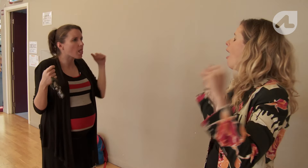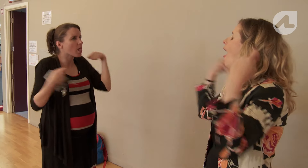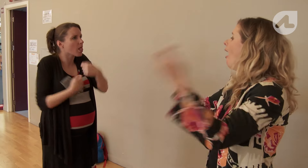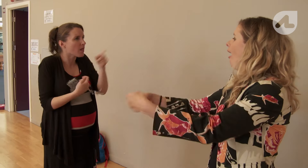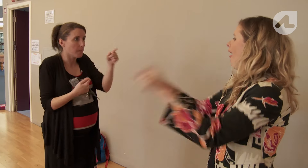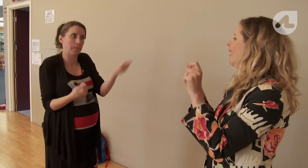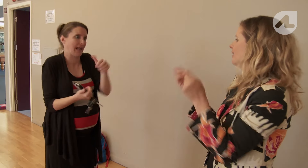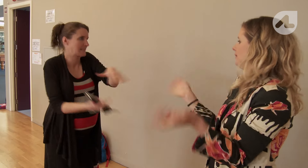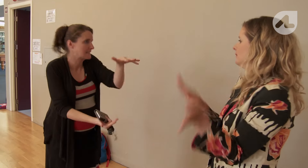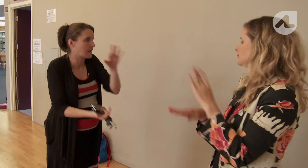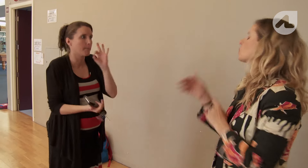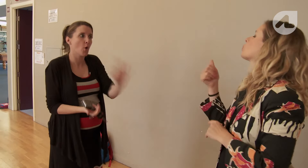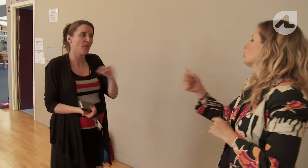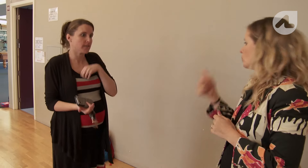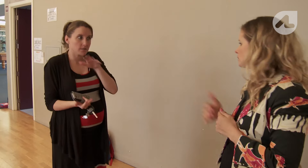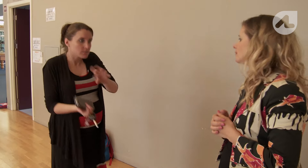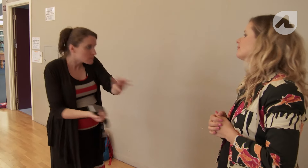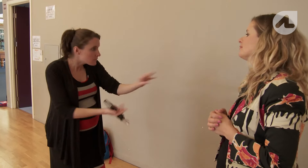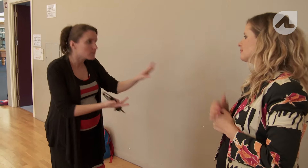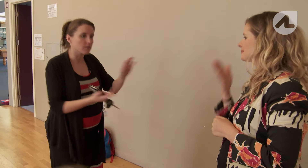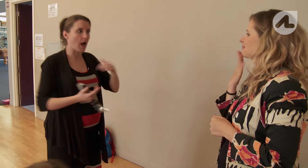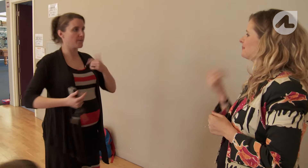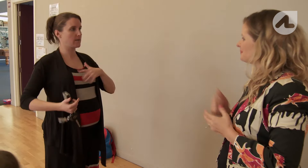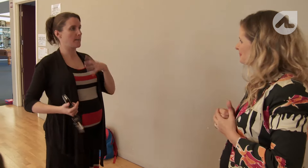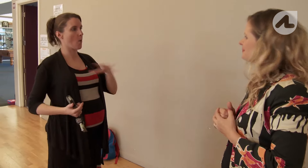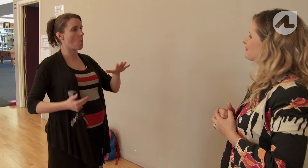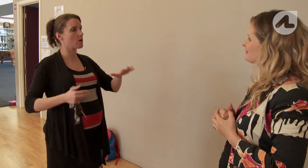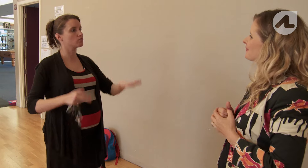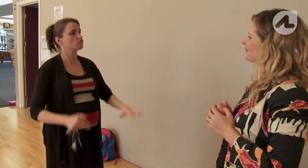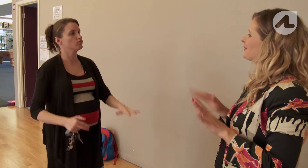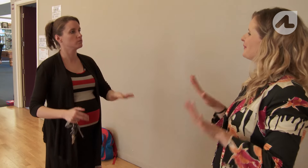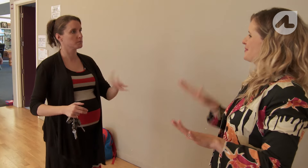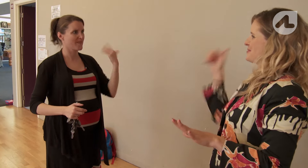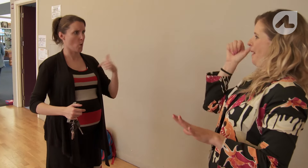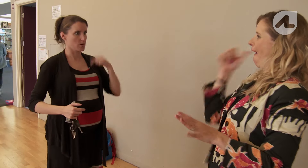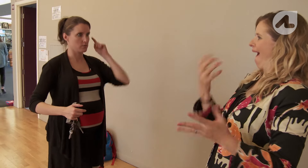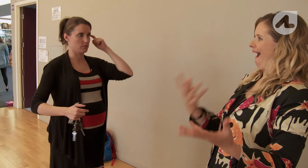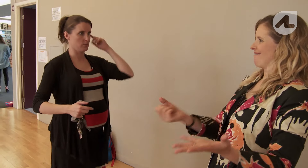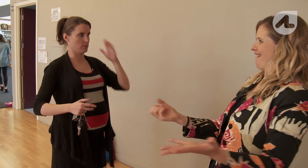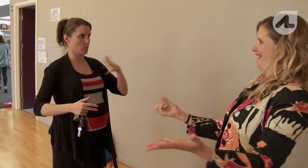Oh, are they like swaddles? Yes that's right, stacks of clothes. Oh great. It's nice to have everything ready, you know...